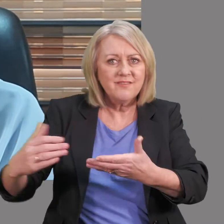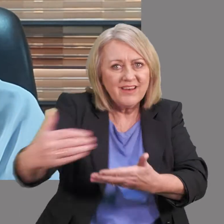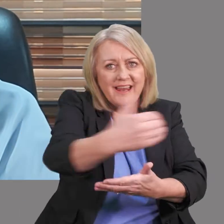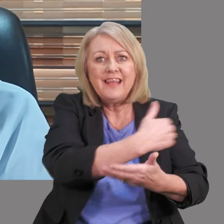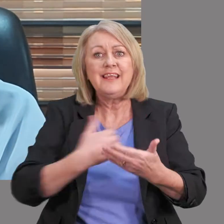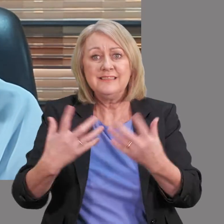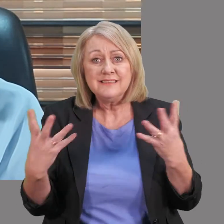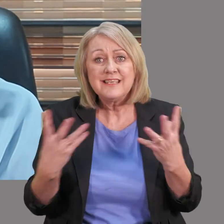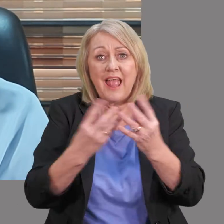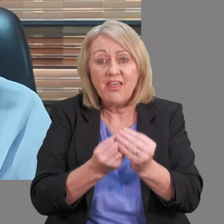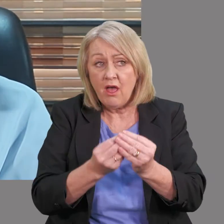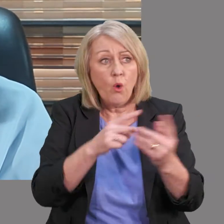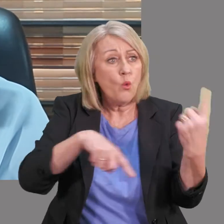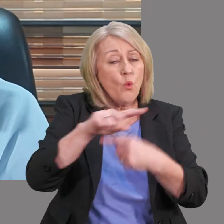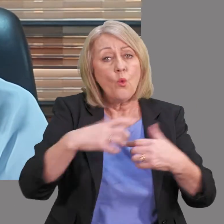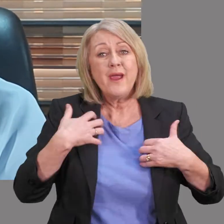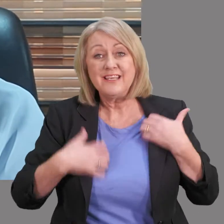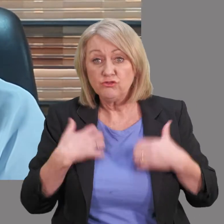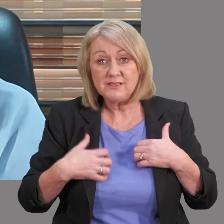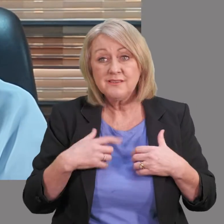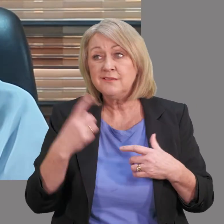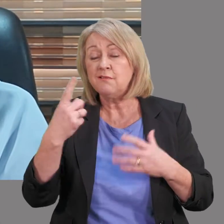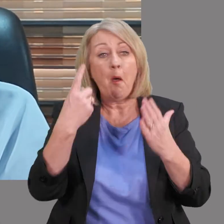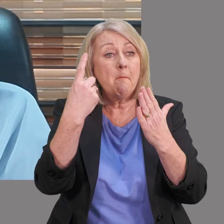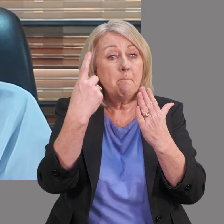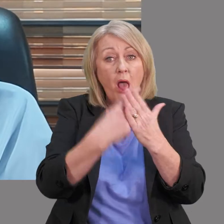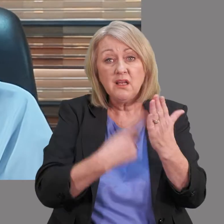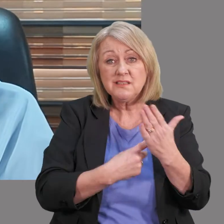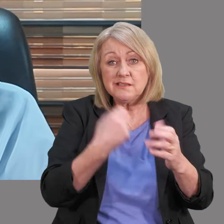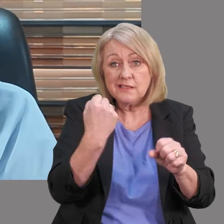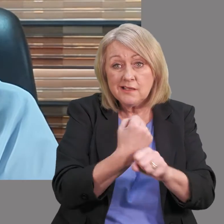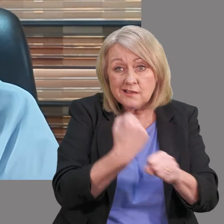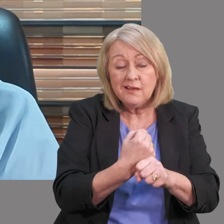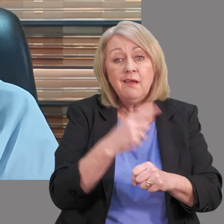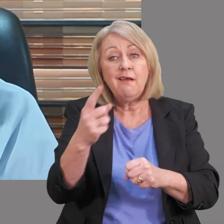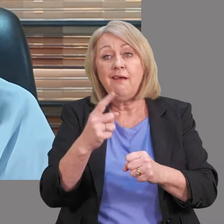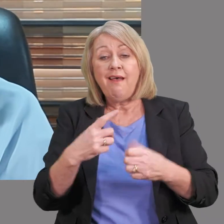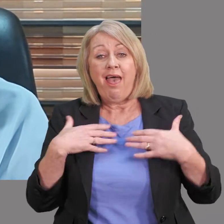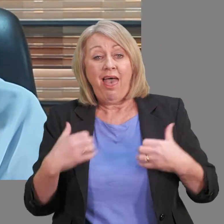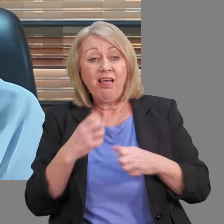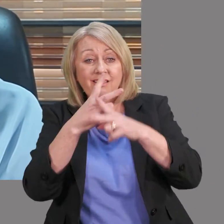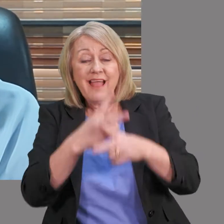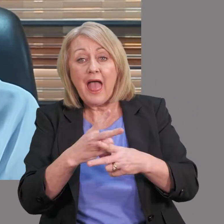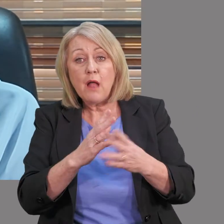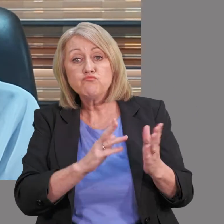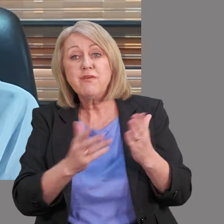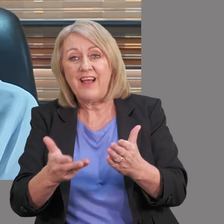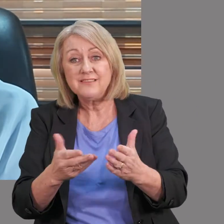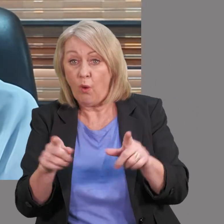action including all stakeholders, such as policy makers, healthcare providers as